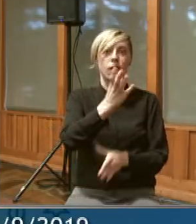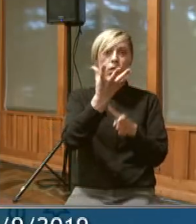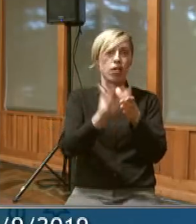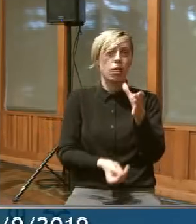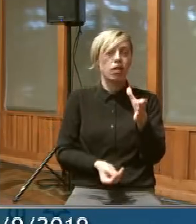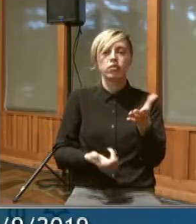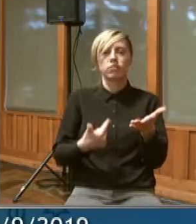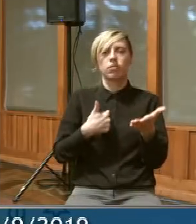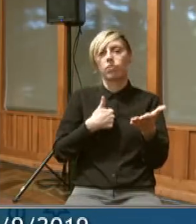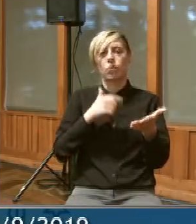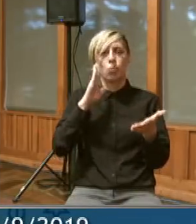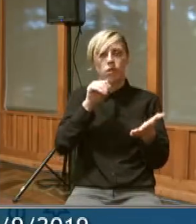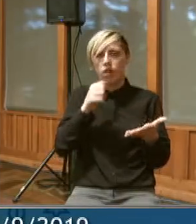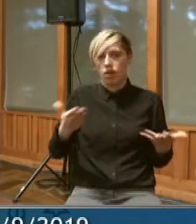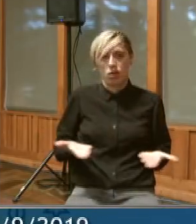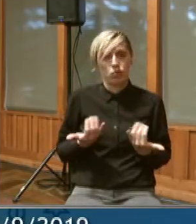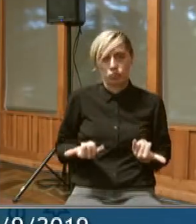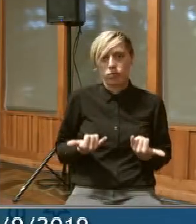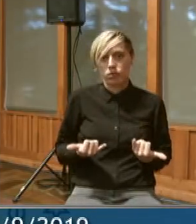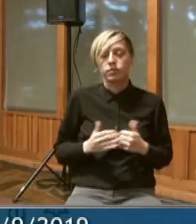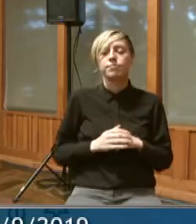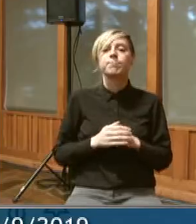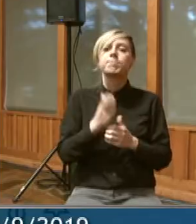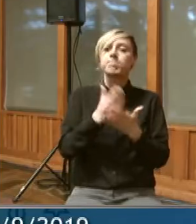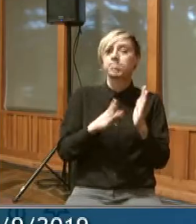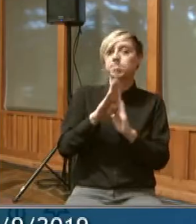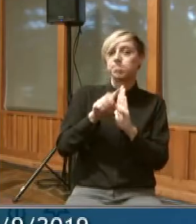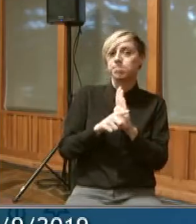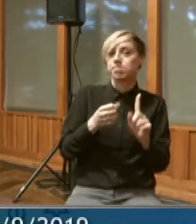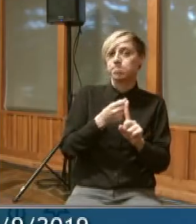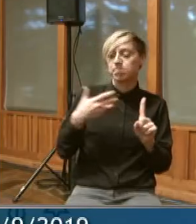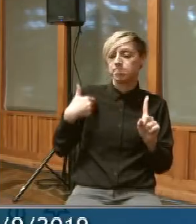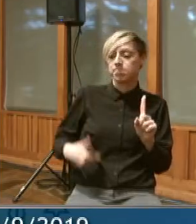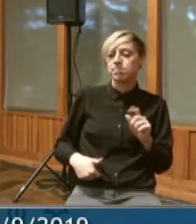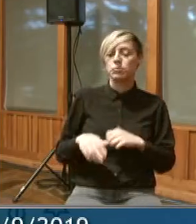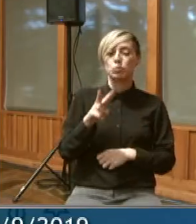I'M JACK DILL. I WANT TO THANK YOU VERY MUCH FOR THE FUNDING.